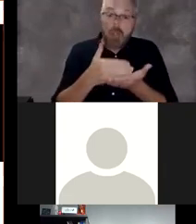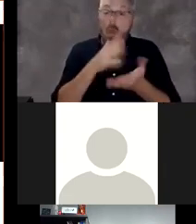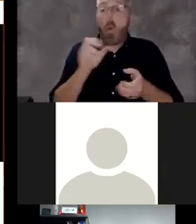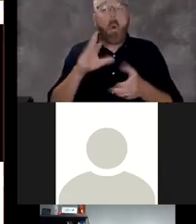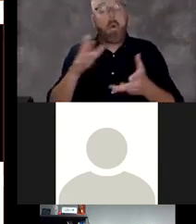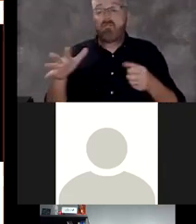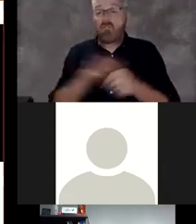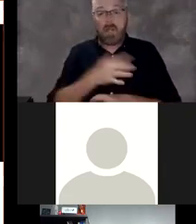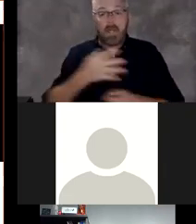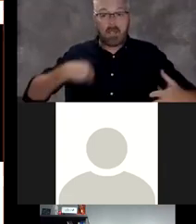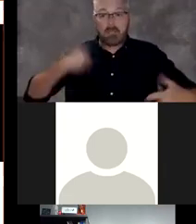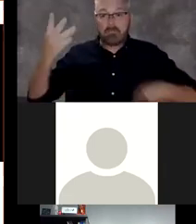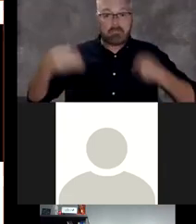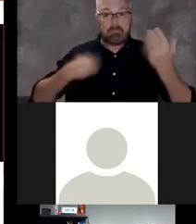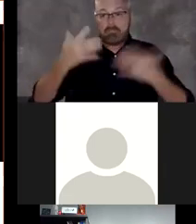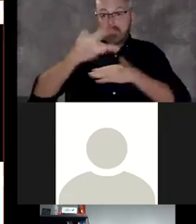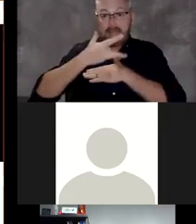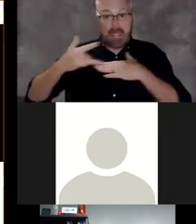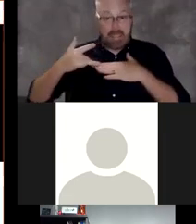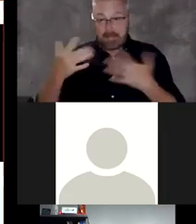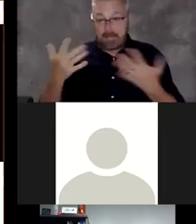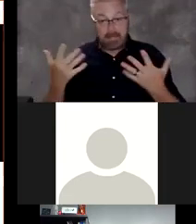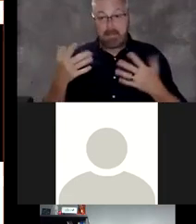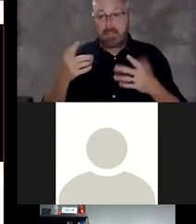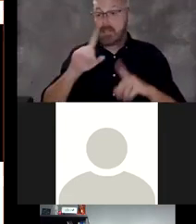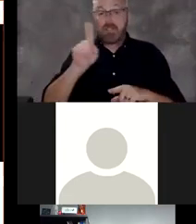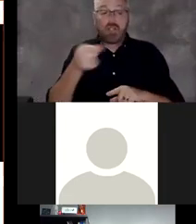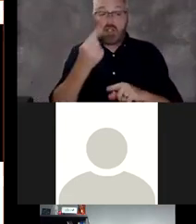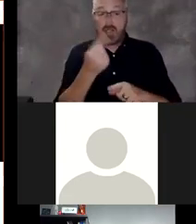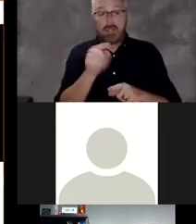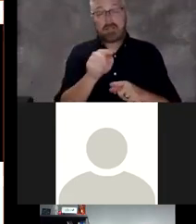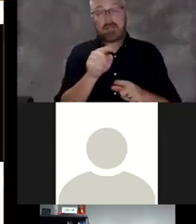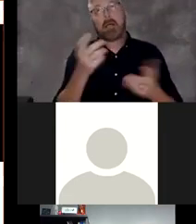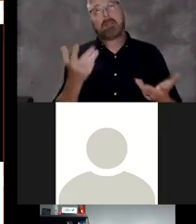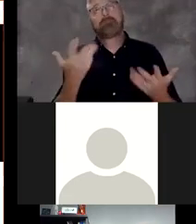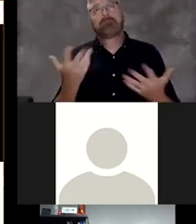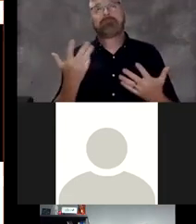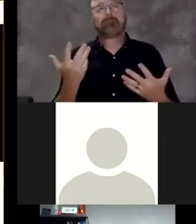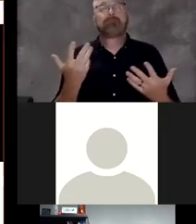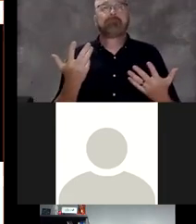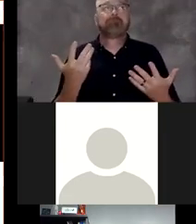SO ESSENTIALLY THIS IS JUST THE ACT OF, YOU KNOW, CAUSING THE